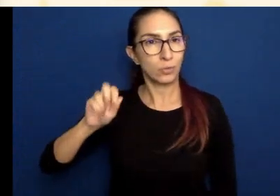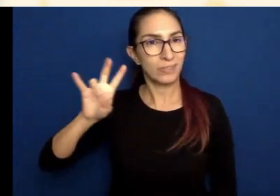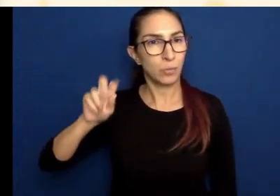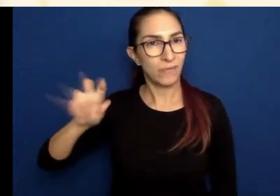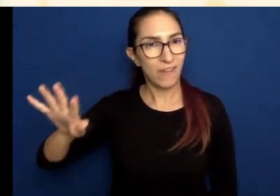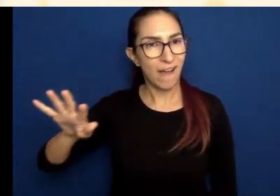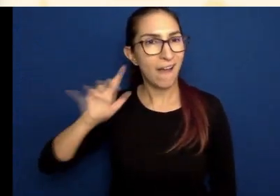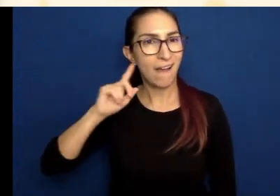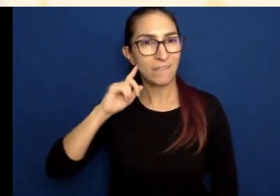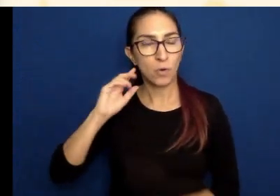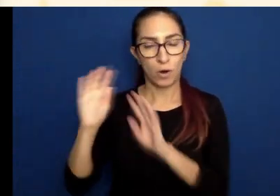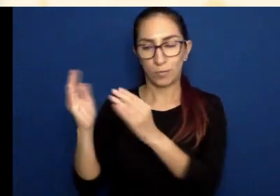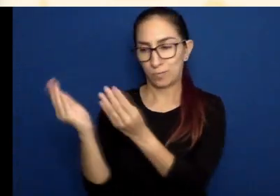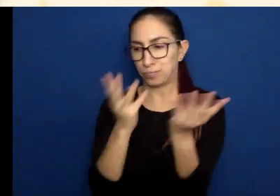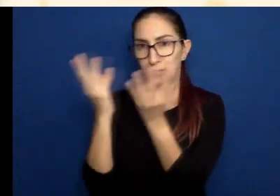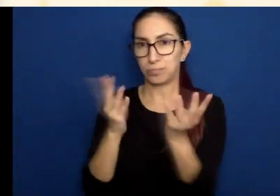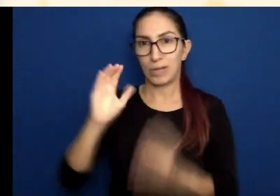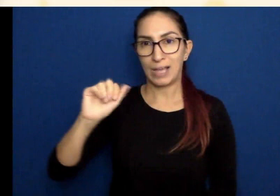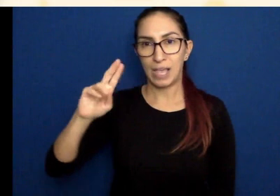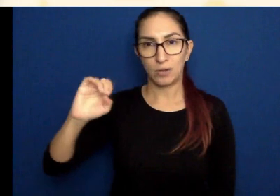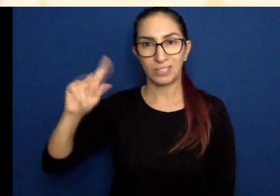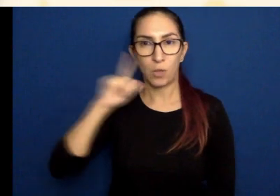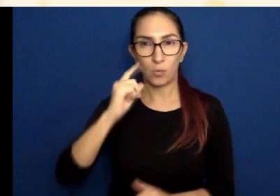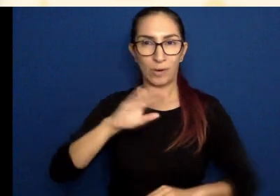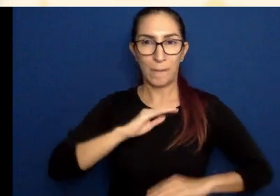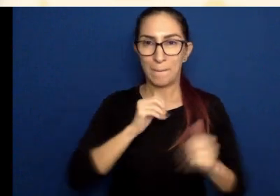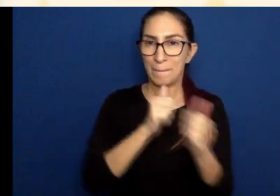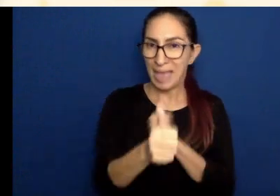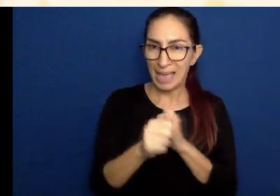but would it fail the upcoming 2.5.7? Gosh, oh my lord.